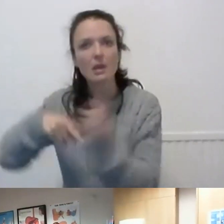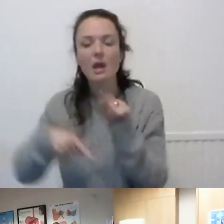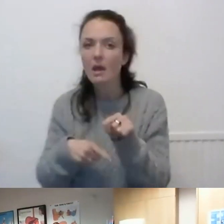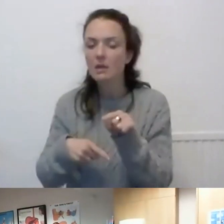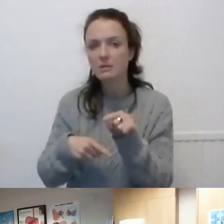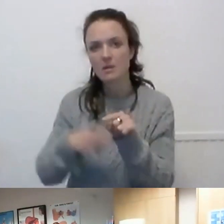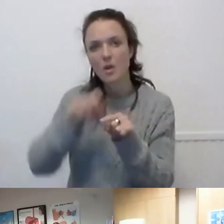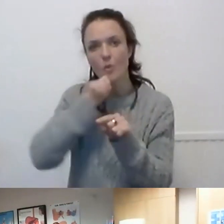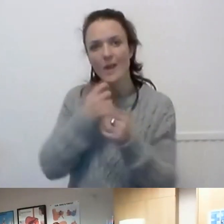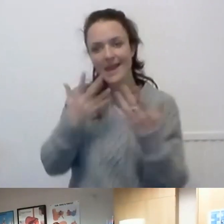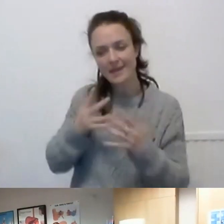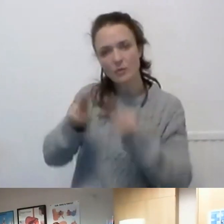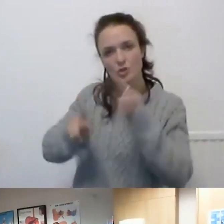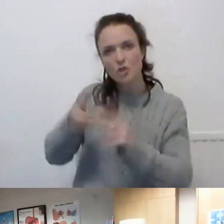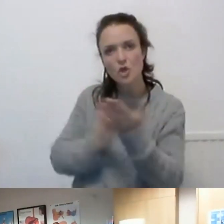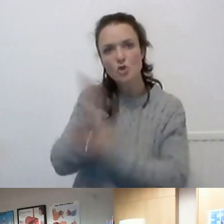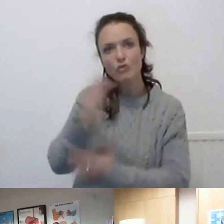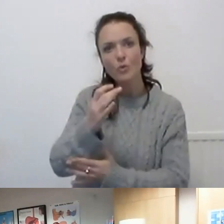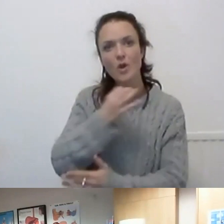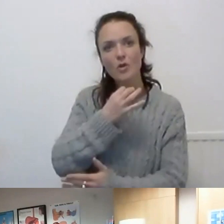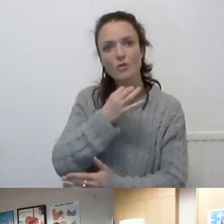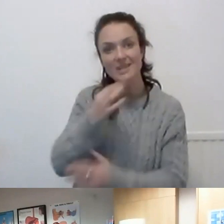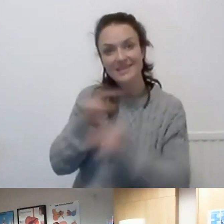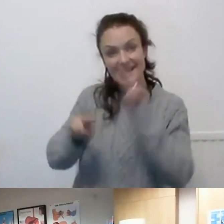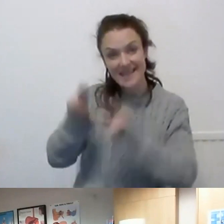somebody with a with a medical condition, or you're particularly high risk of contracting it,